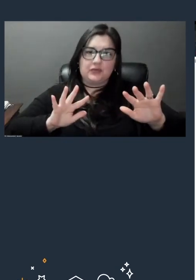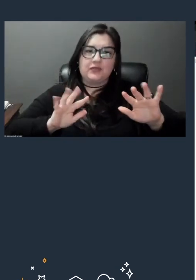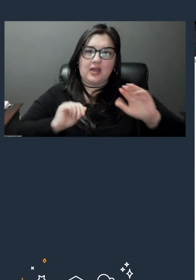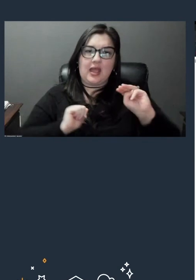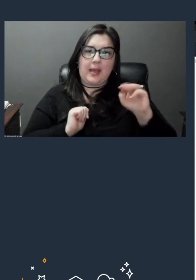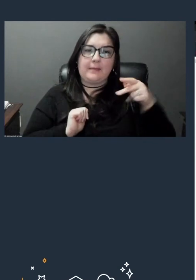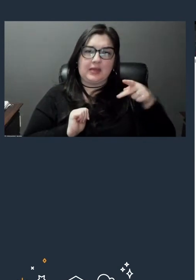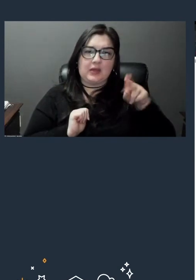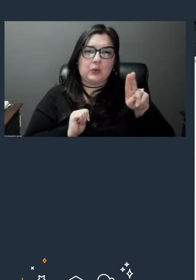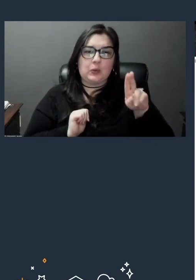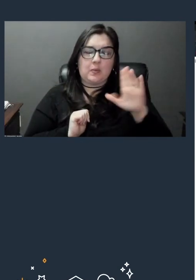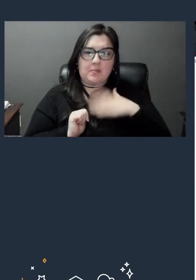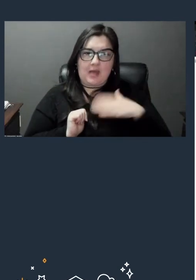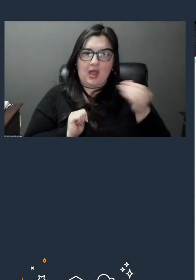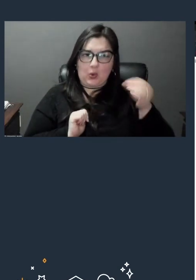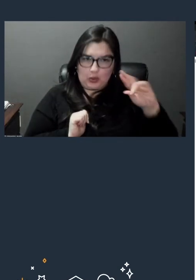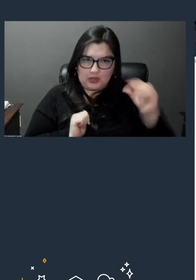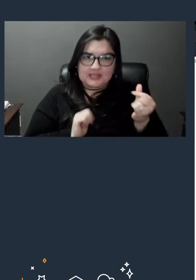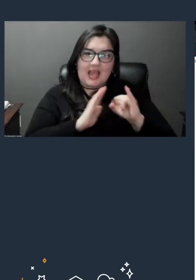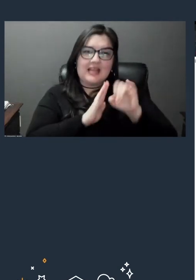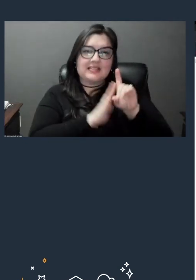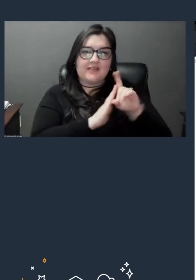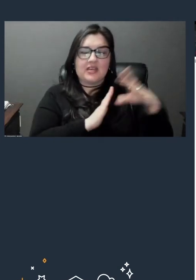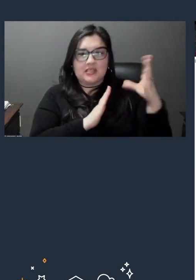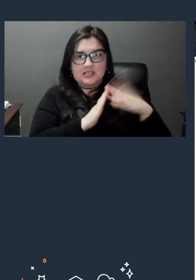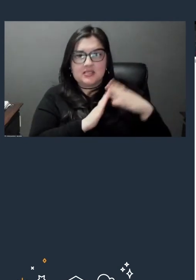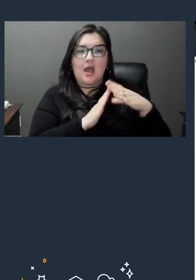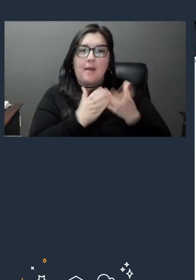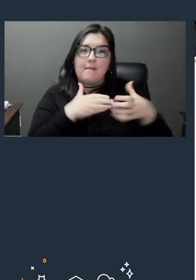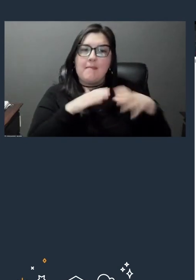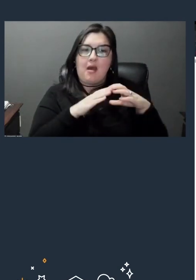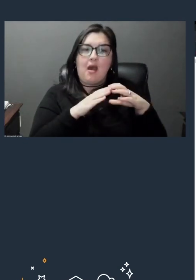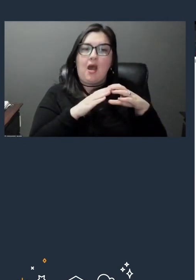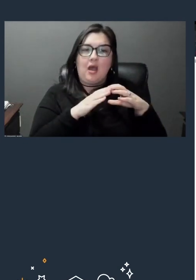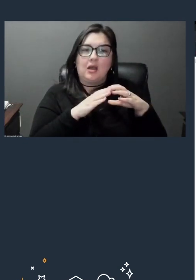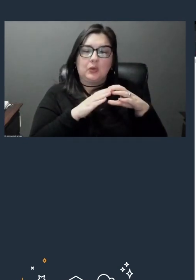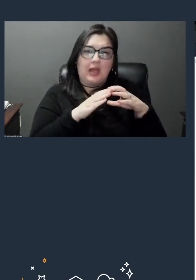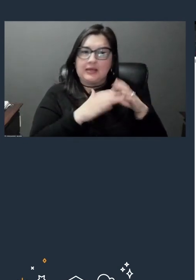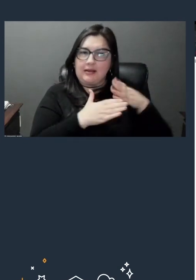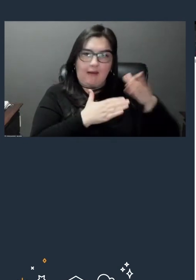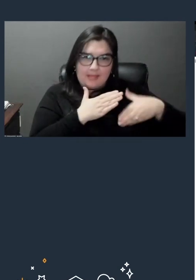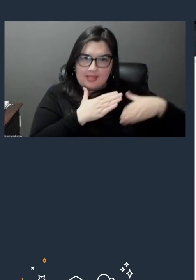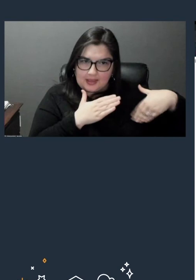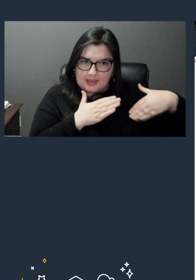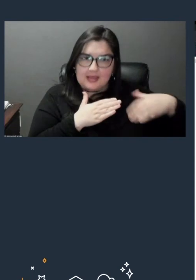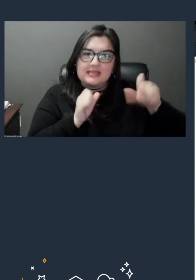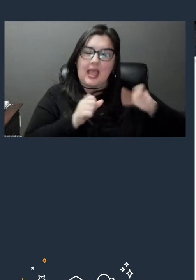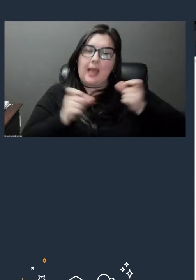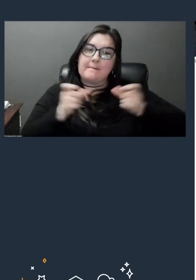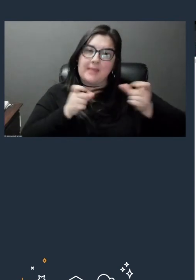identify the top bucket with incomplete MPUs and manage them, for example, by setting a lifecycle policy